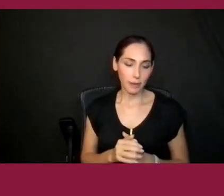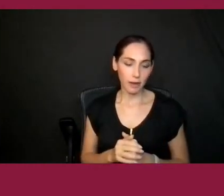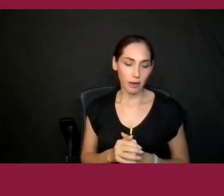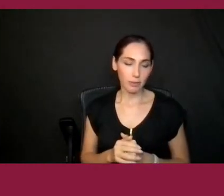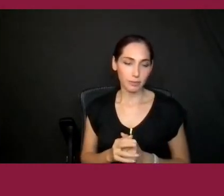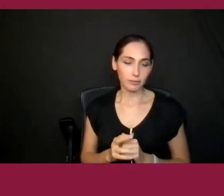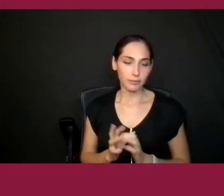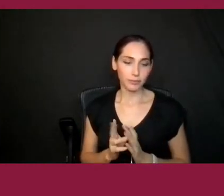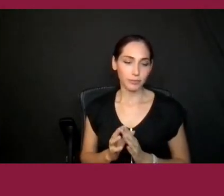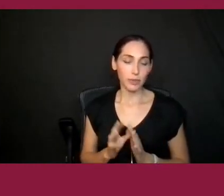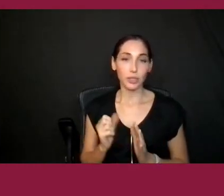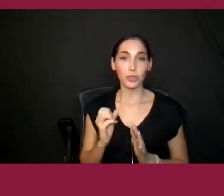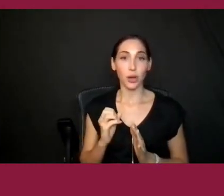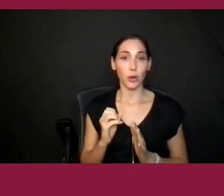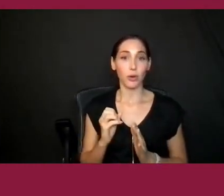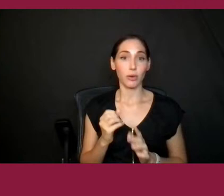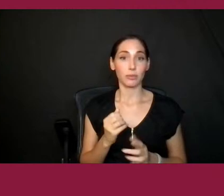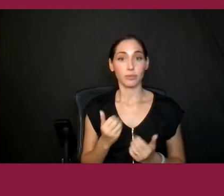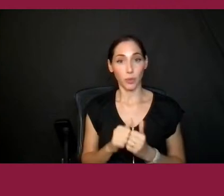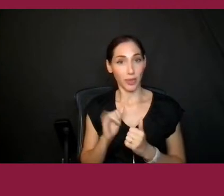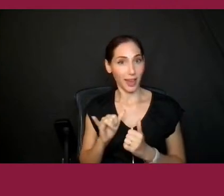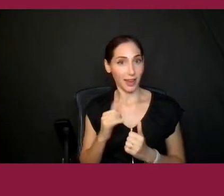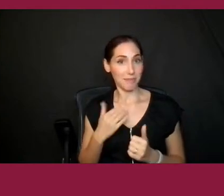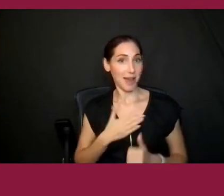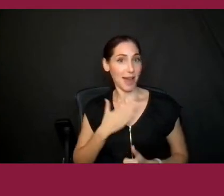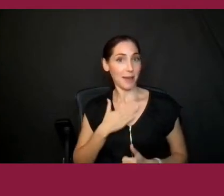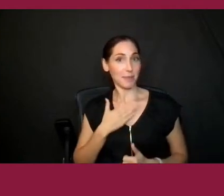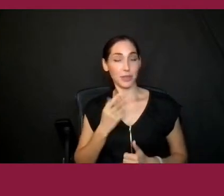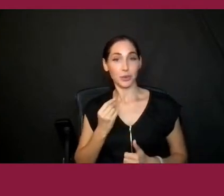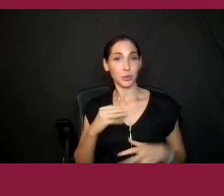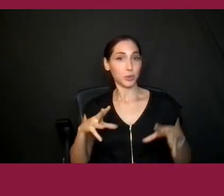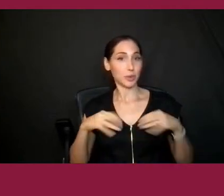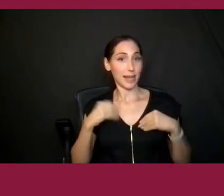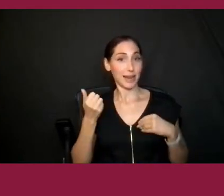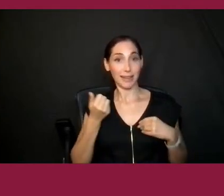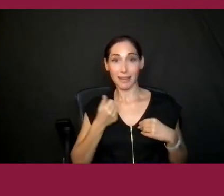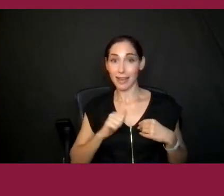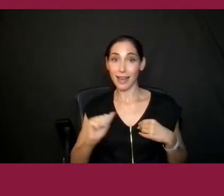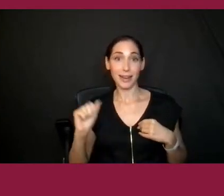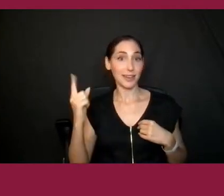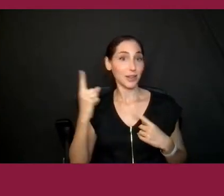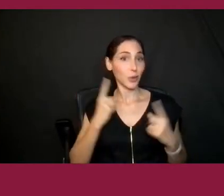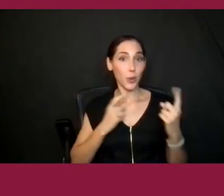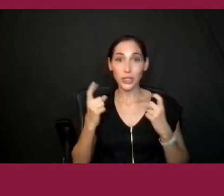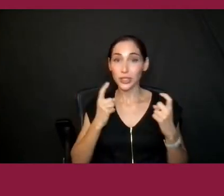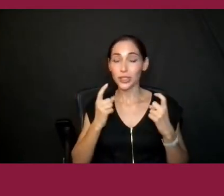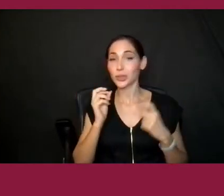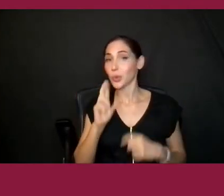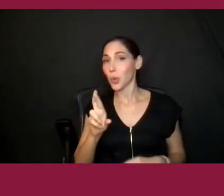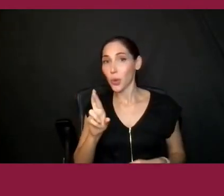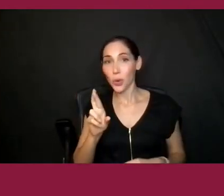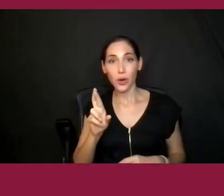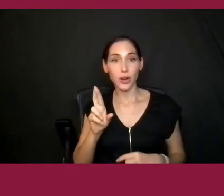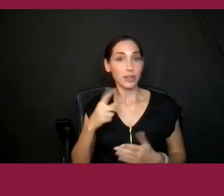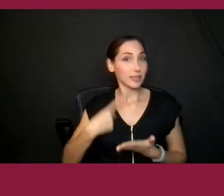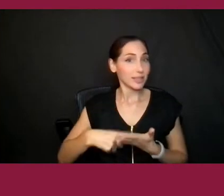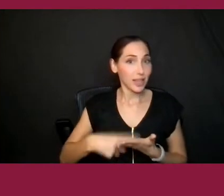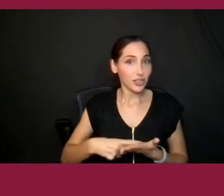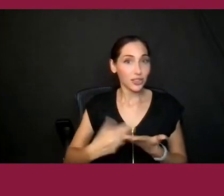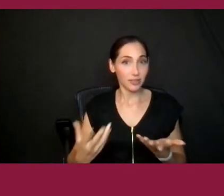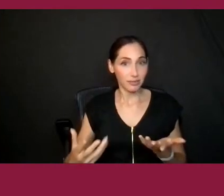So with that, I'm happy to take any, um, questions or, or discussion at this point.